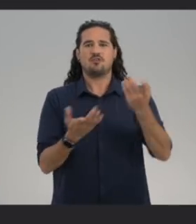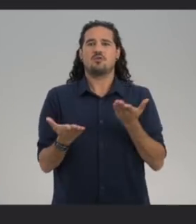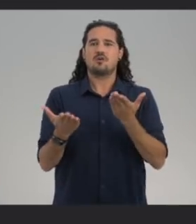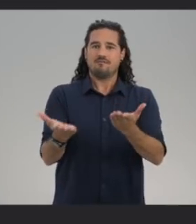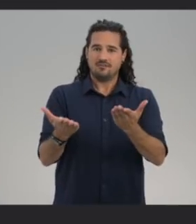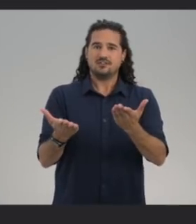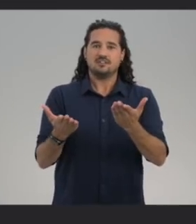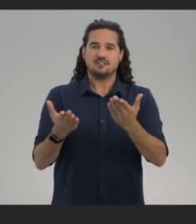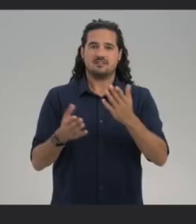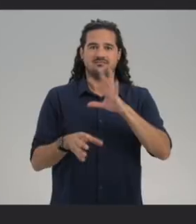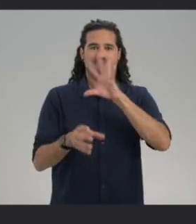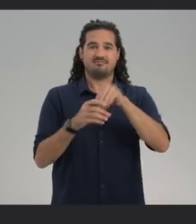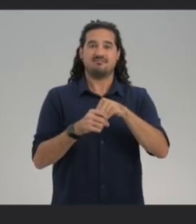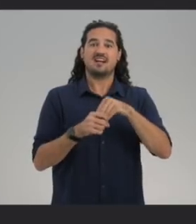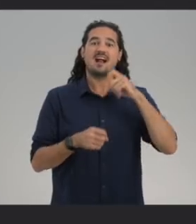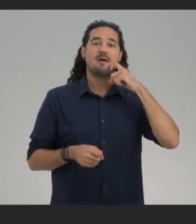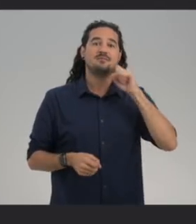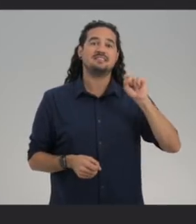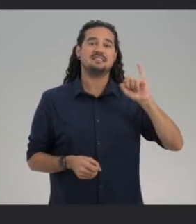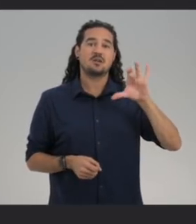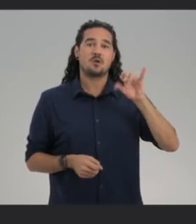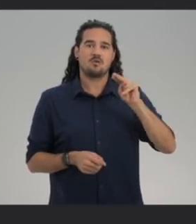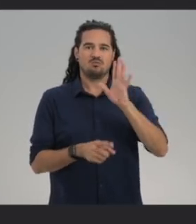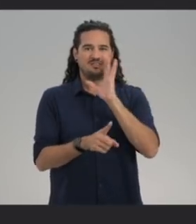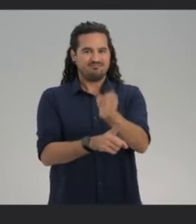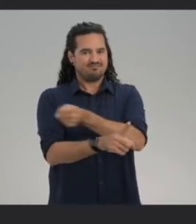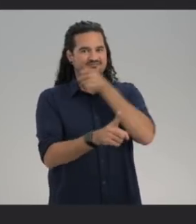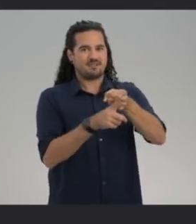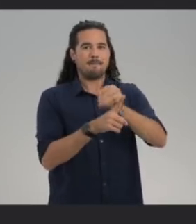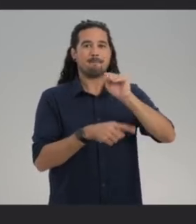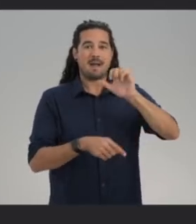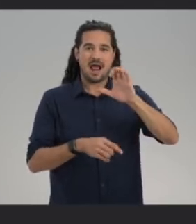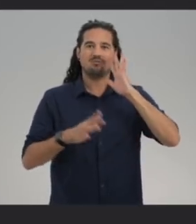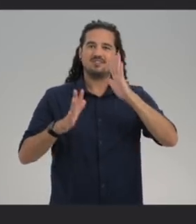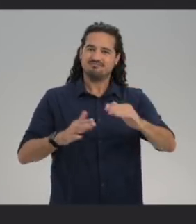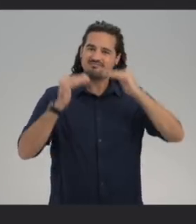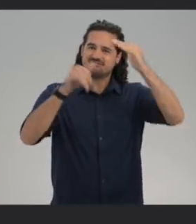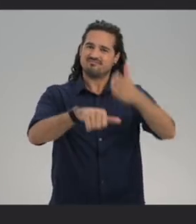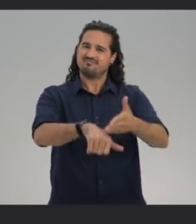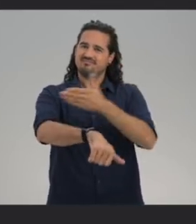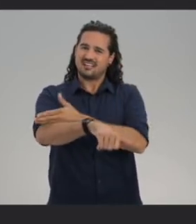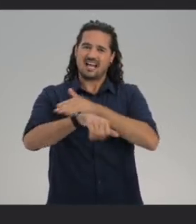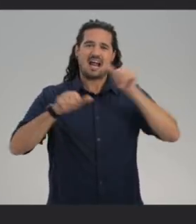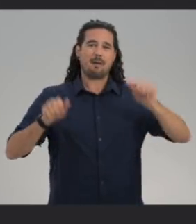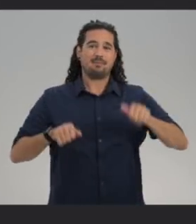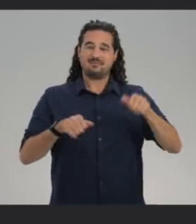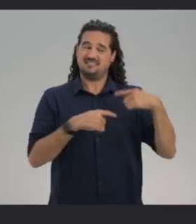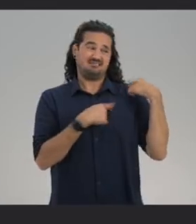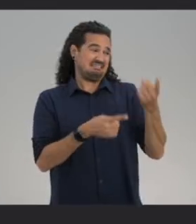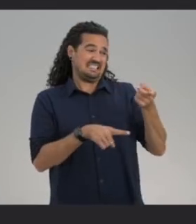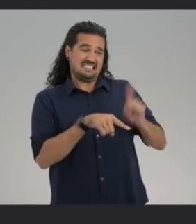is going to have a profound impact on the Mac. It will bring performance and capabilities that have never been possible before.